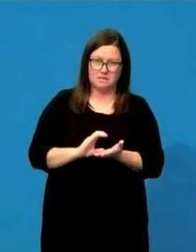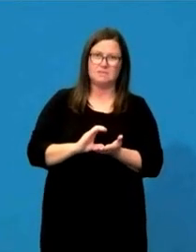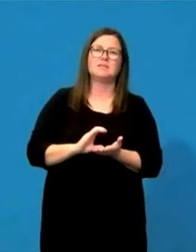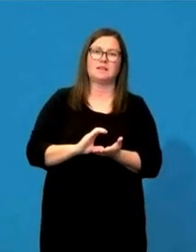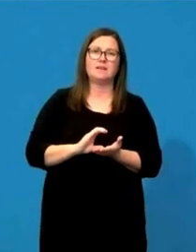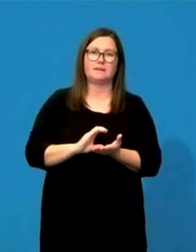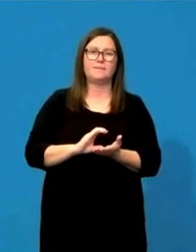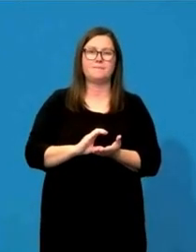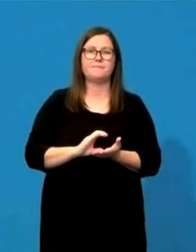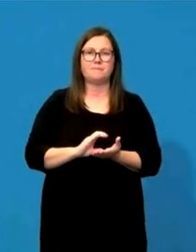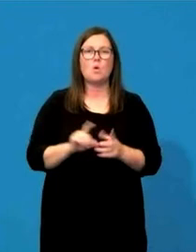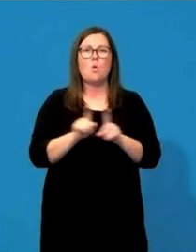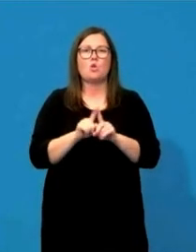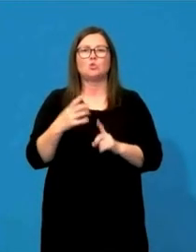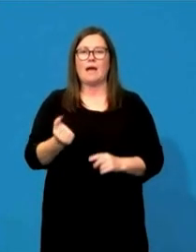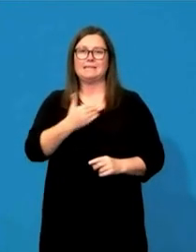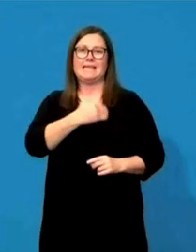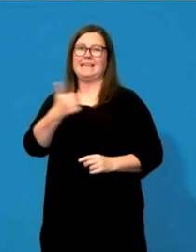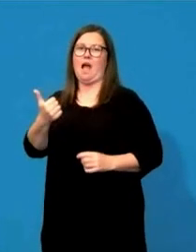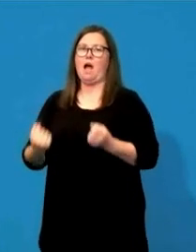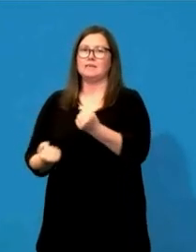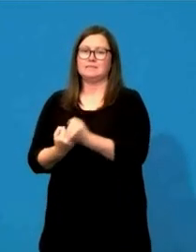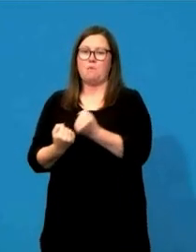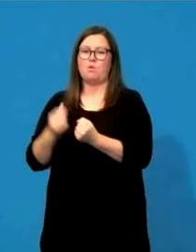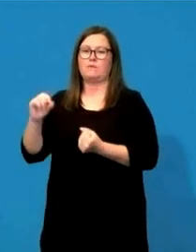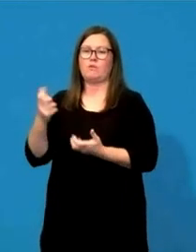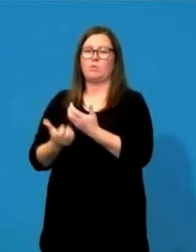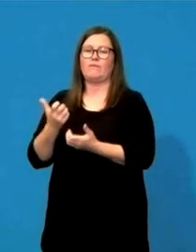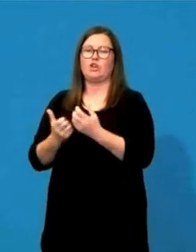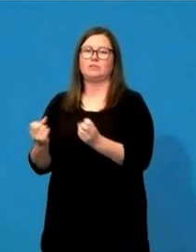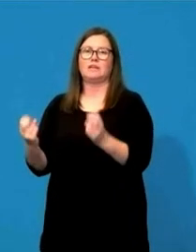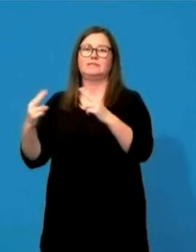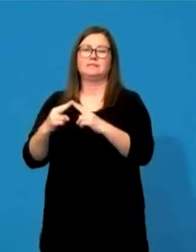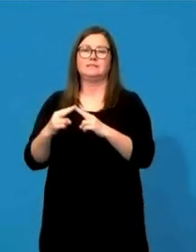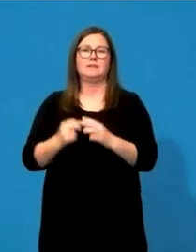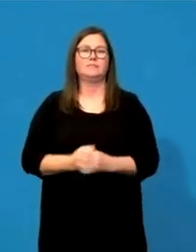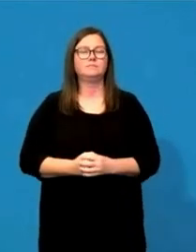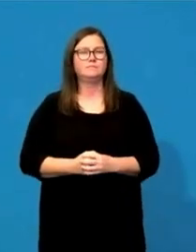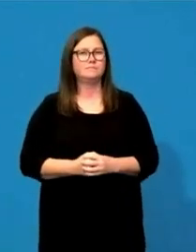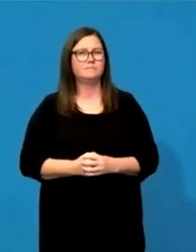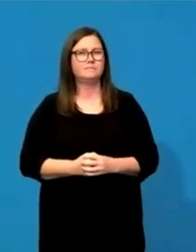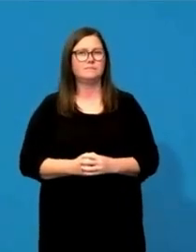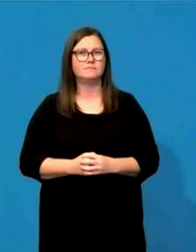What was the object of the exercise, from the point of view of the NDIA as you understood it?